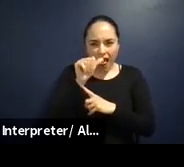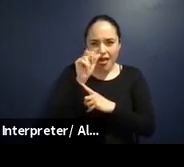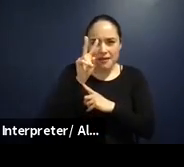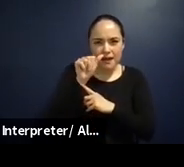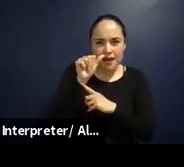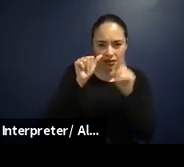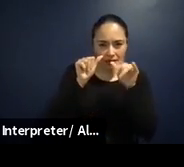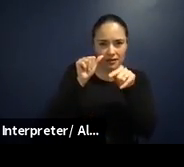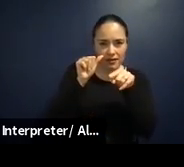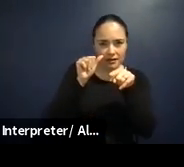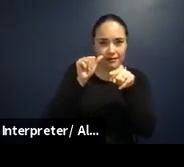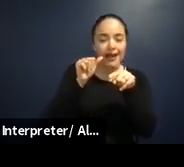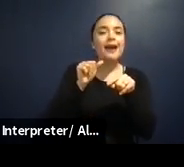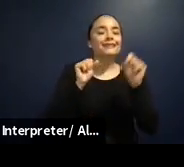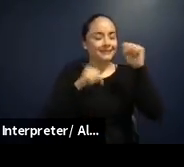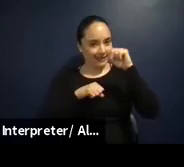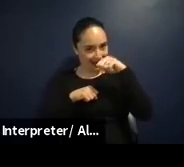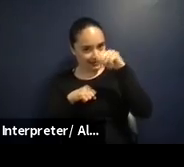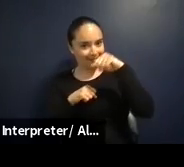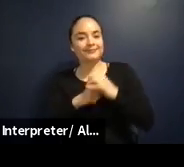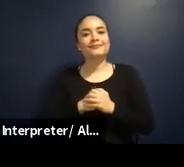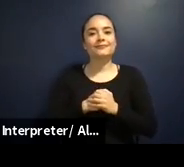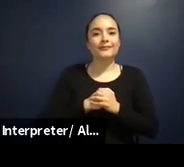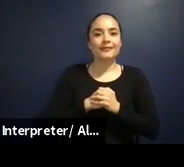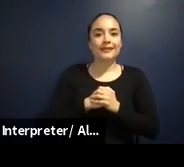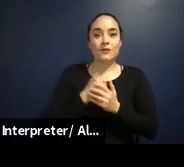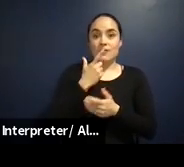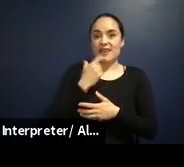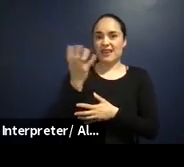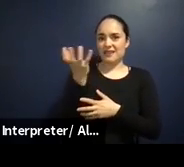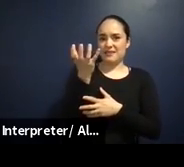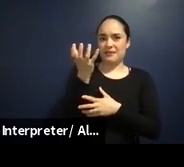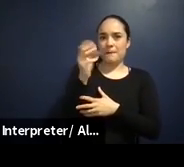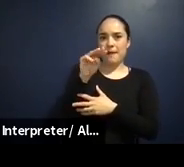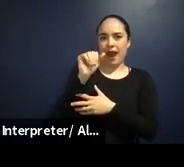I had lava, this is a magma block which is a little bit different [Kim]: Magma block, okay, got it. [Sarah]: if I stand on it it'll hurt. [Kim]: Don't stand on it, it's very hot.